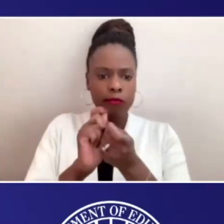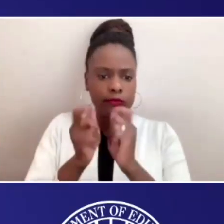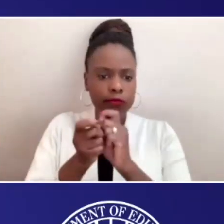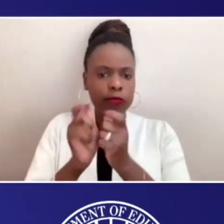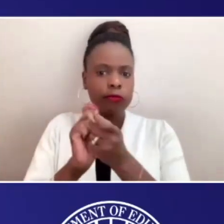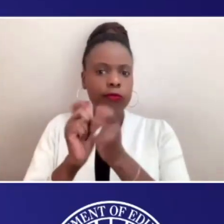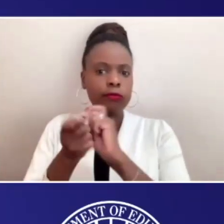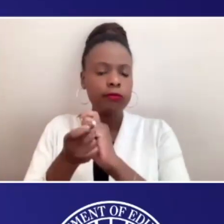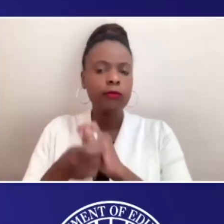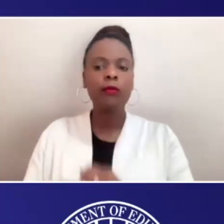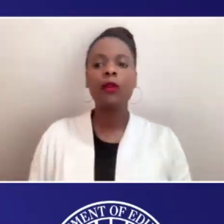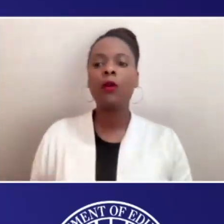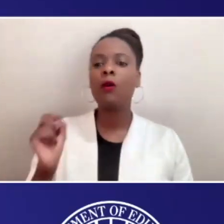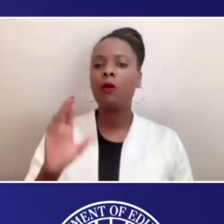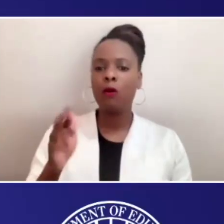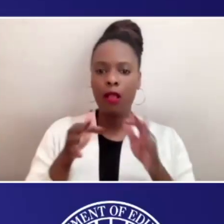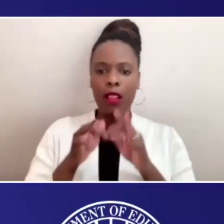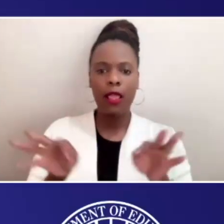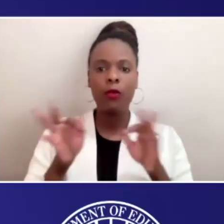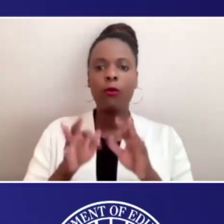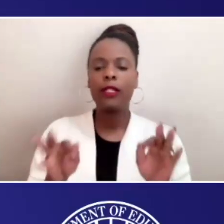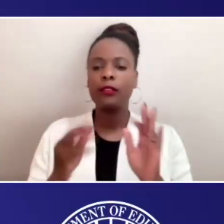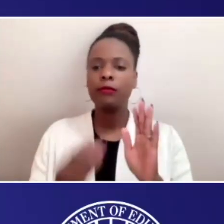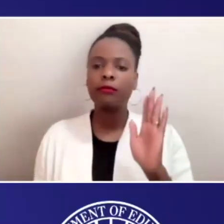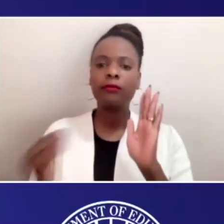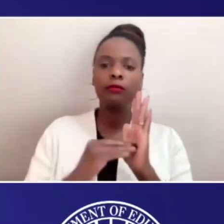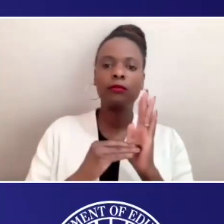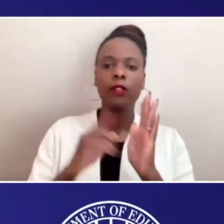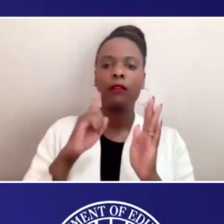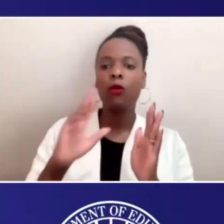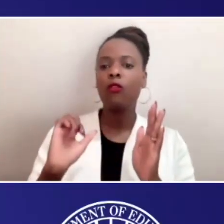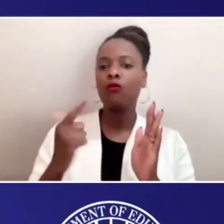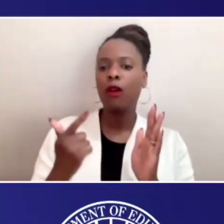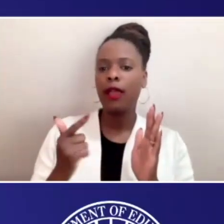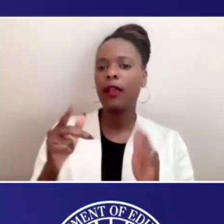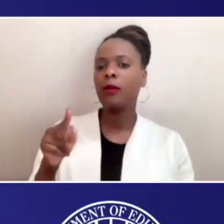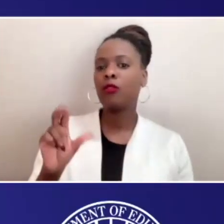or additional language to go into that regulatory provision, which would account for some of the